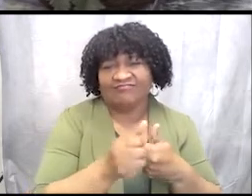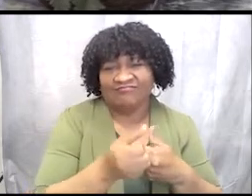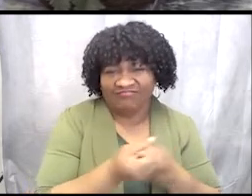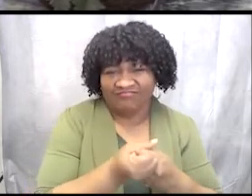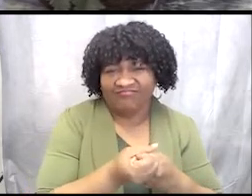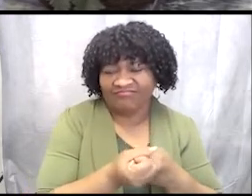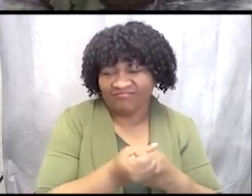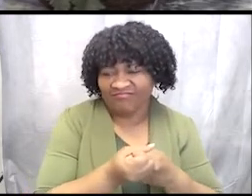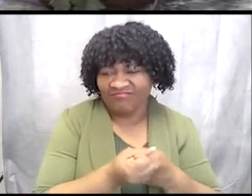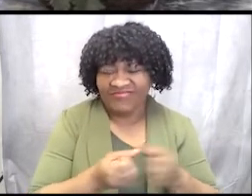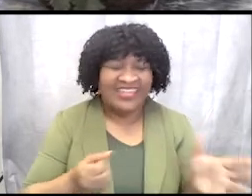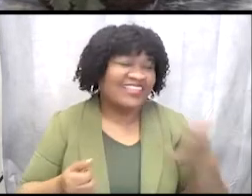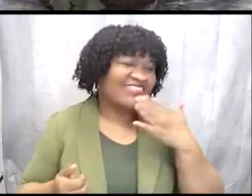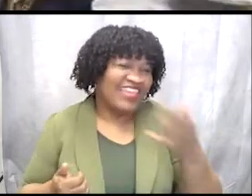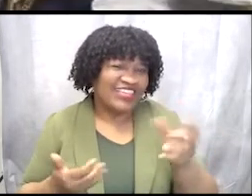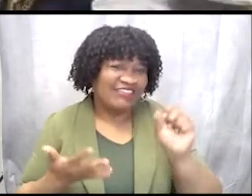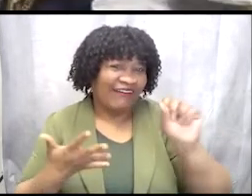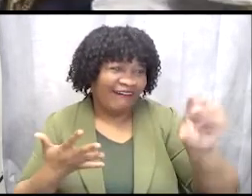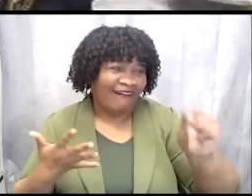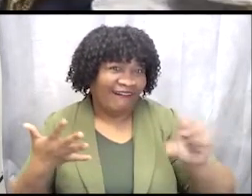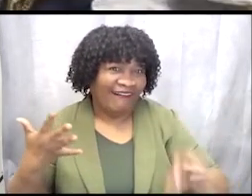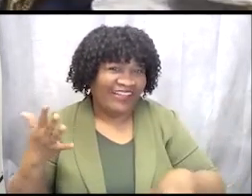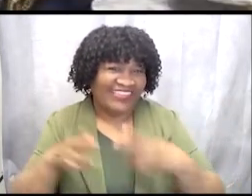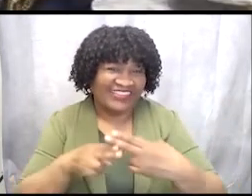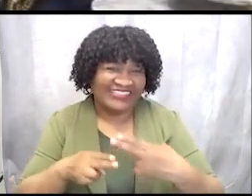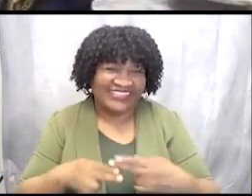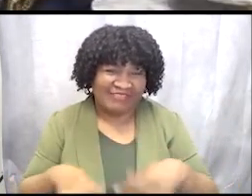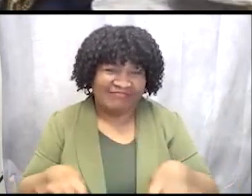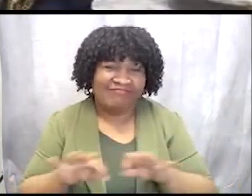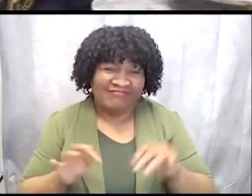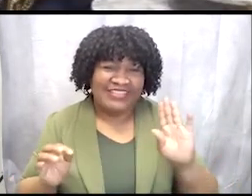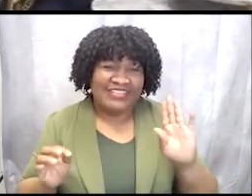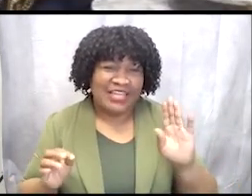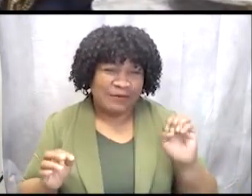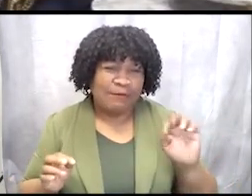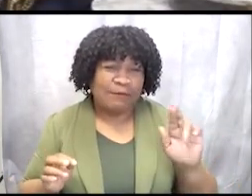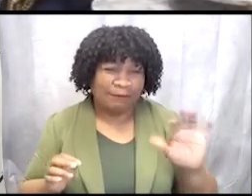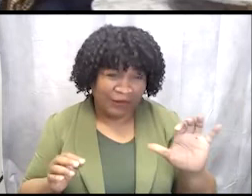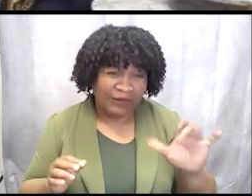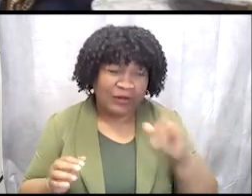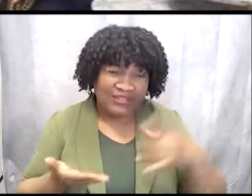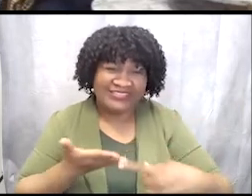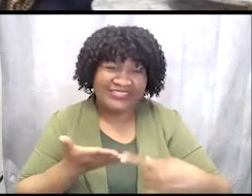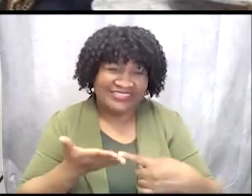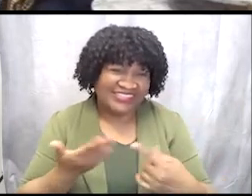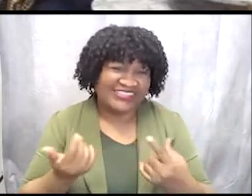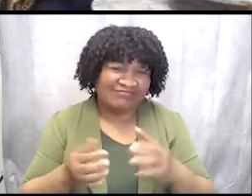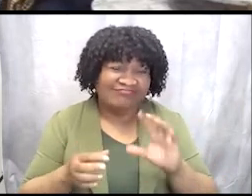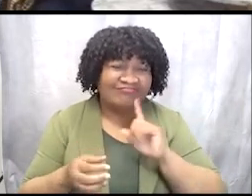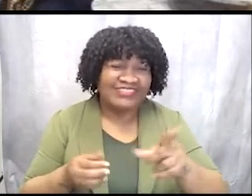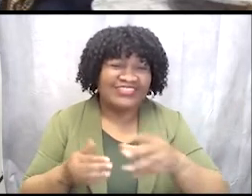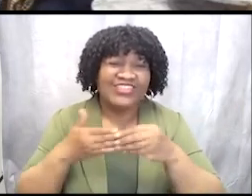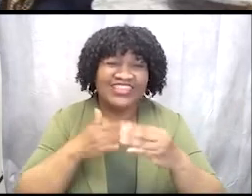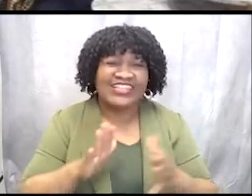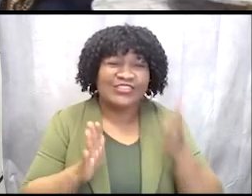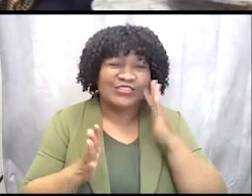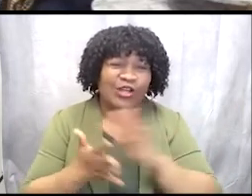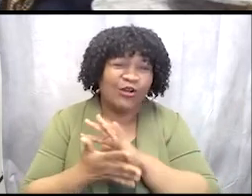And I'm so glad you invoked those names because that's the work that BERC wants to bring forward to make sure that leaders are familiar with that scholarship